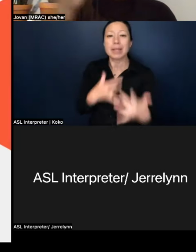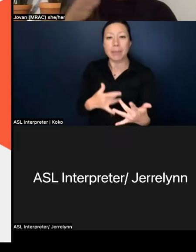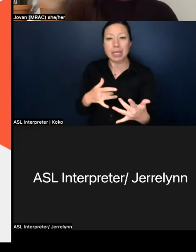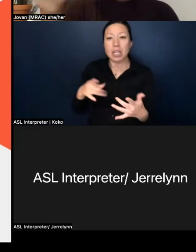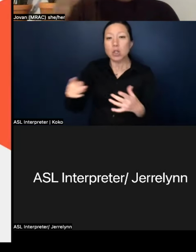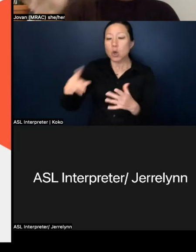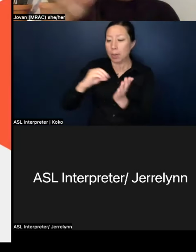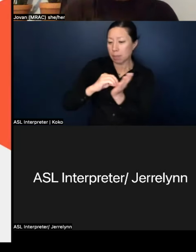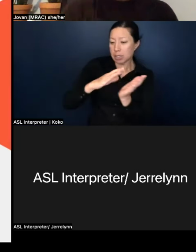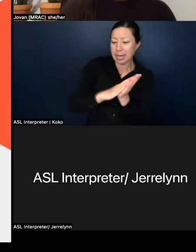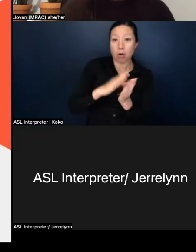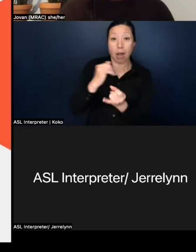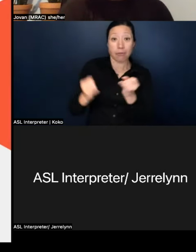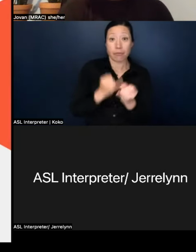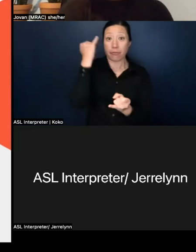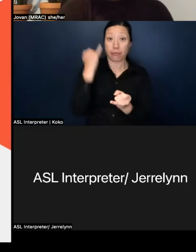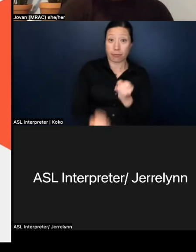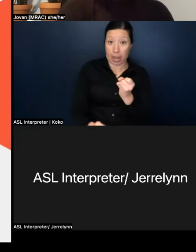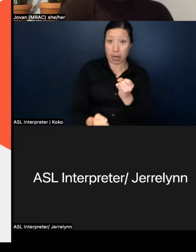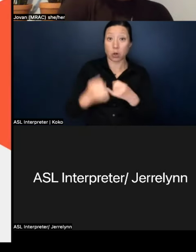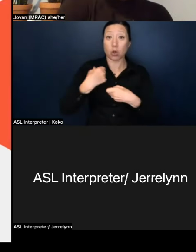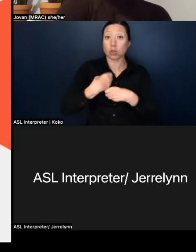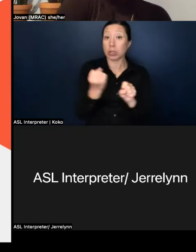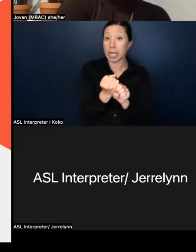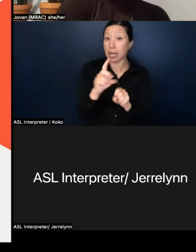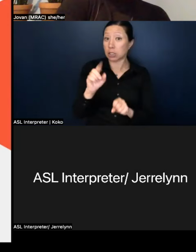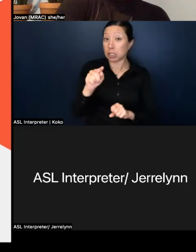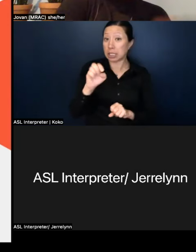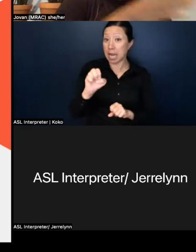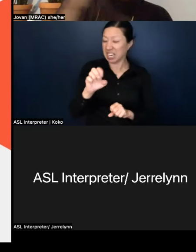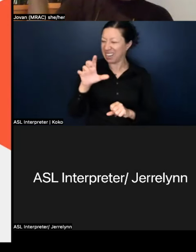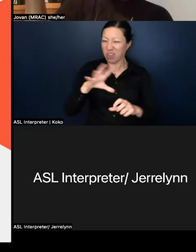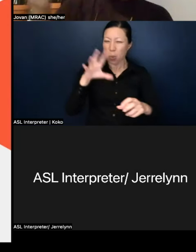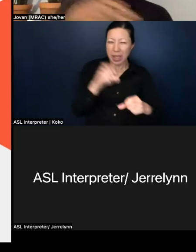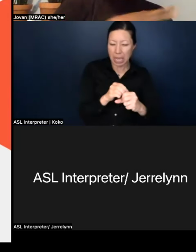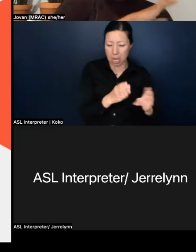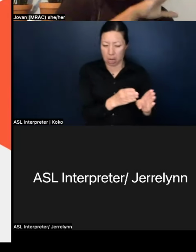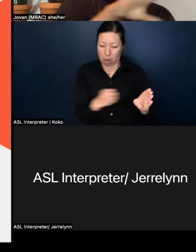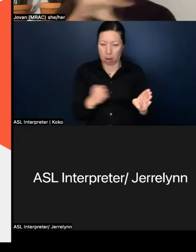And so if that falls within the eligible range, that's fine. It often takes a long time to, you know,